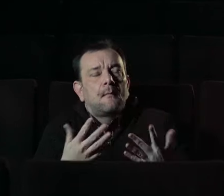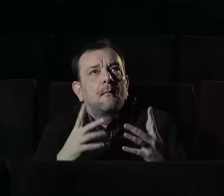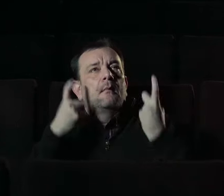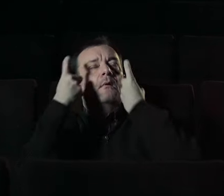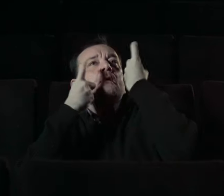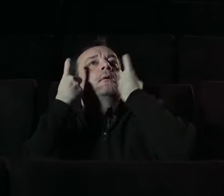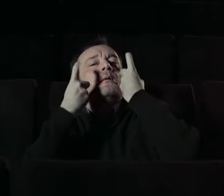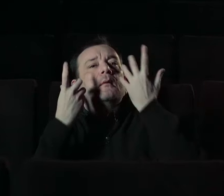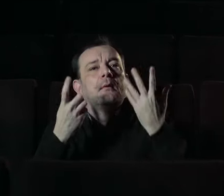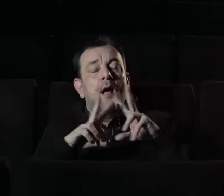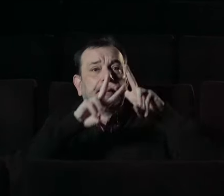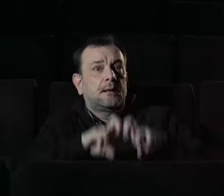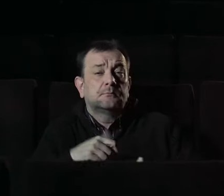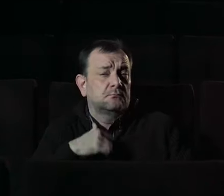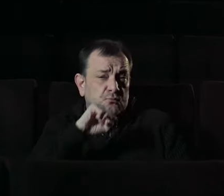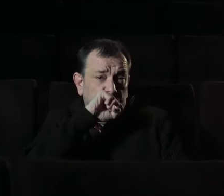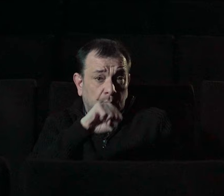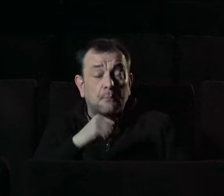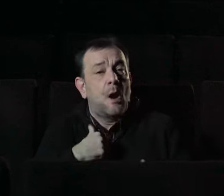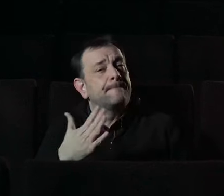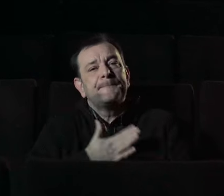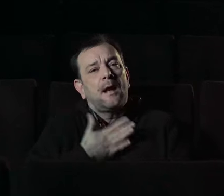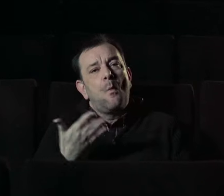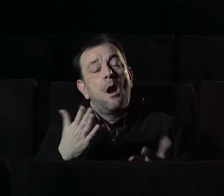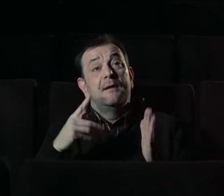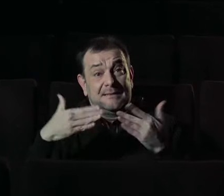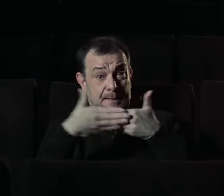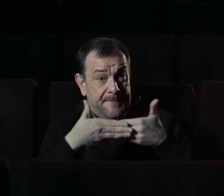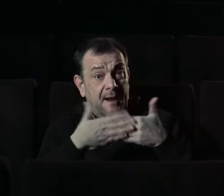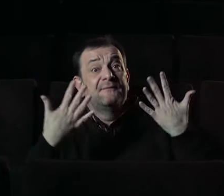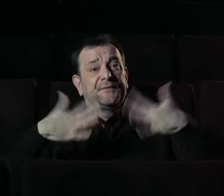And when the session is over,